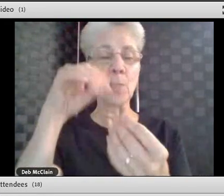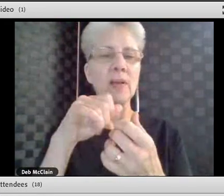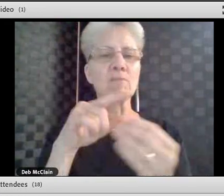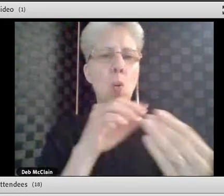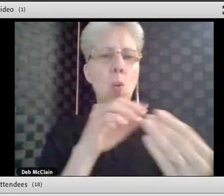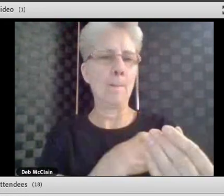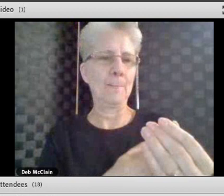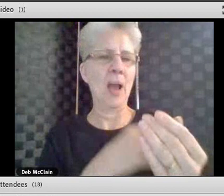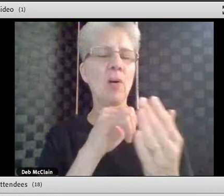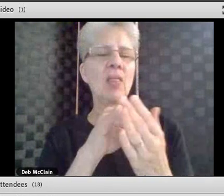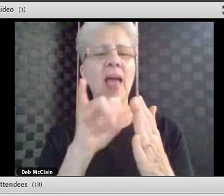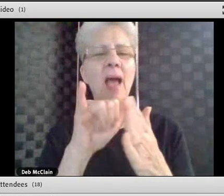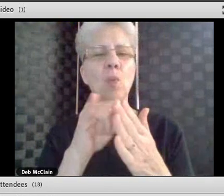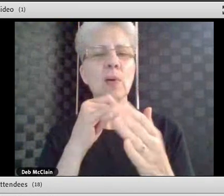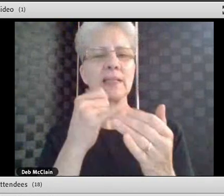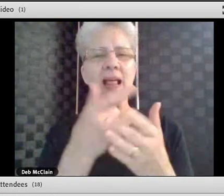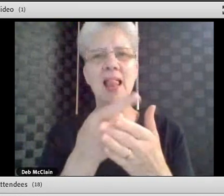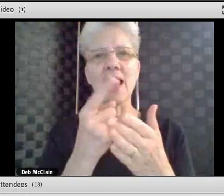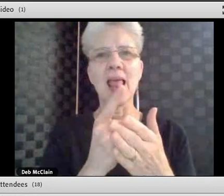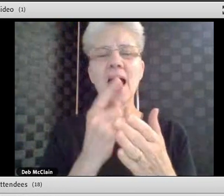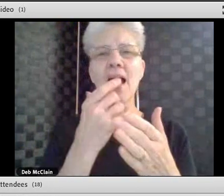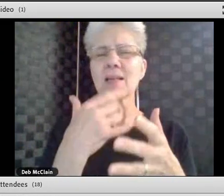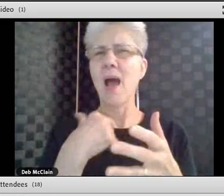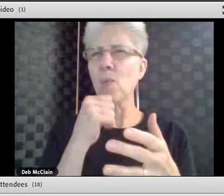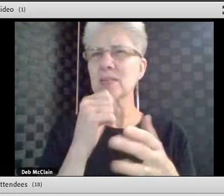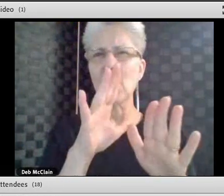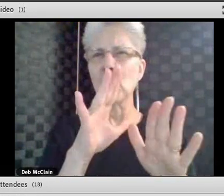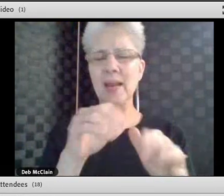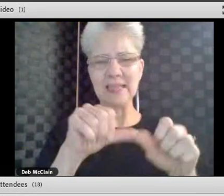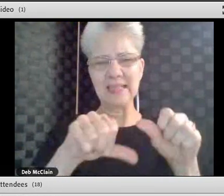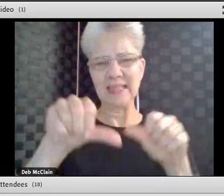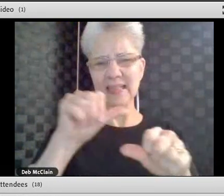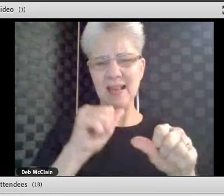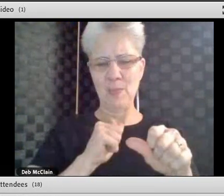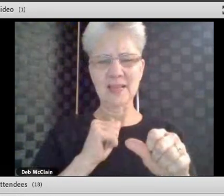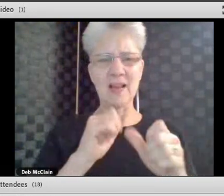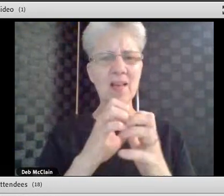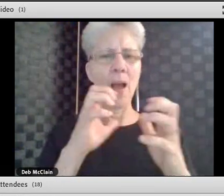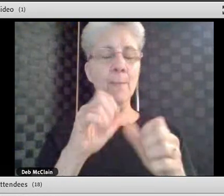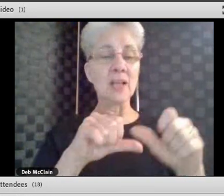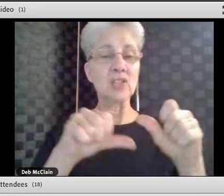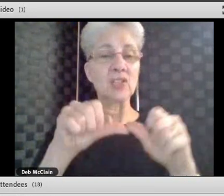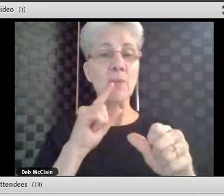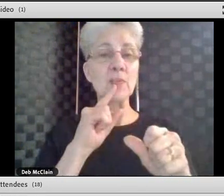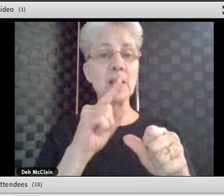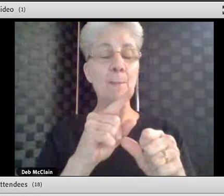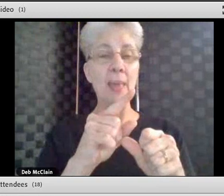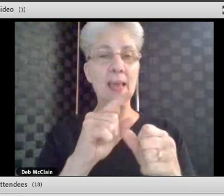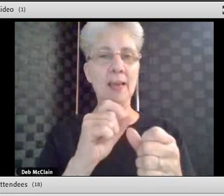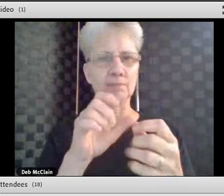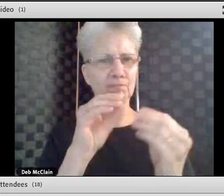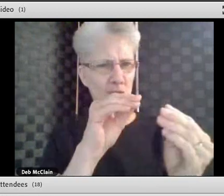Kind of what was lost on me because I wasn't so great at science was how much science was being thrown at you, you know, the space exploration,